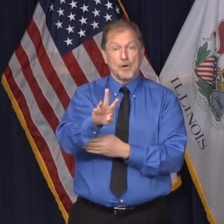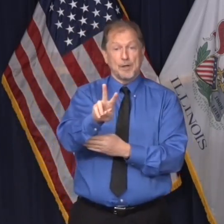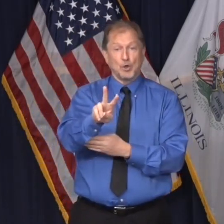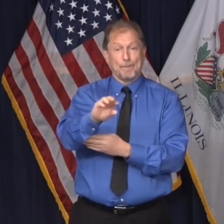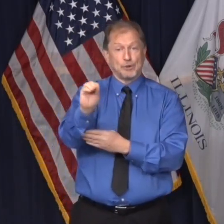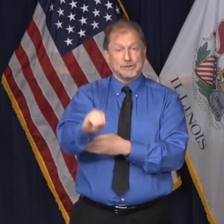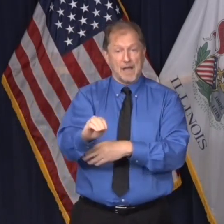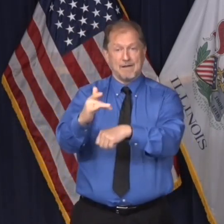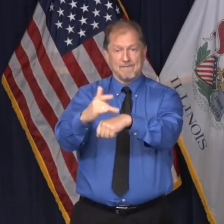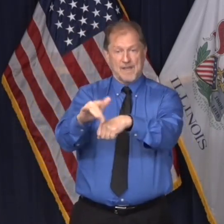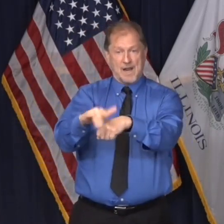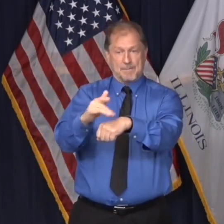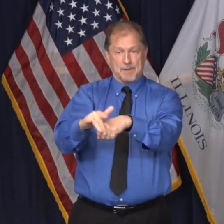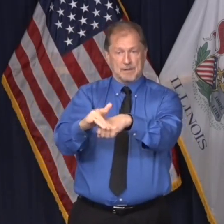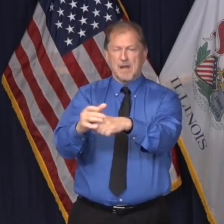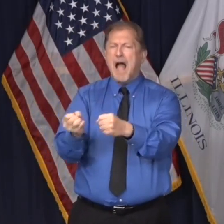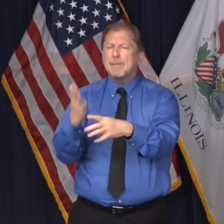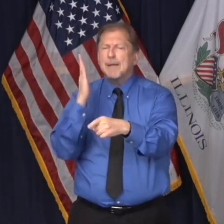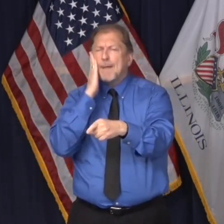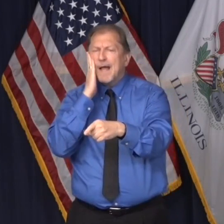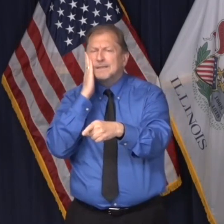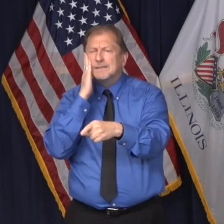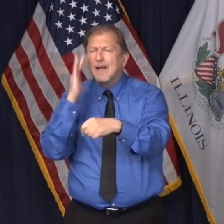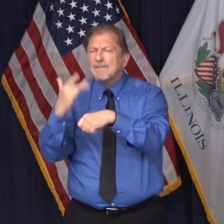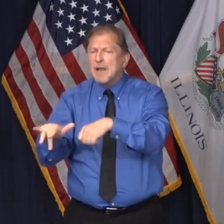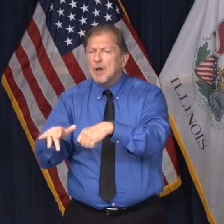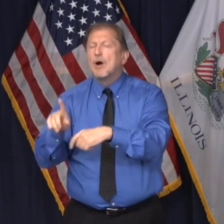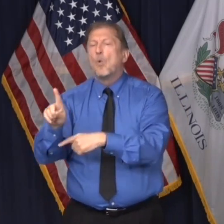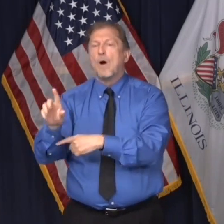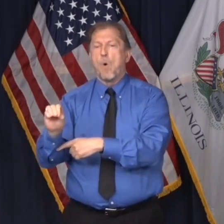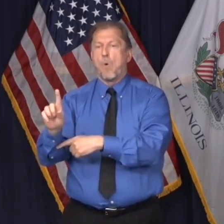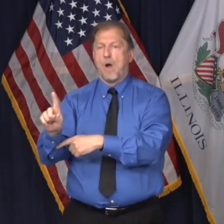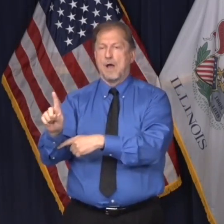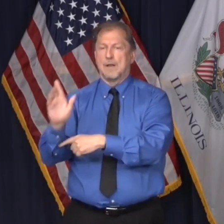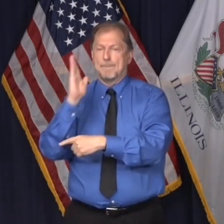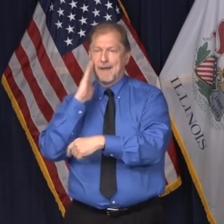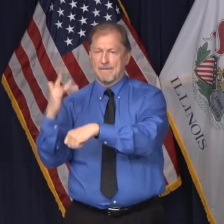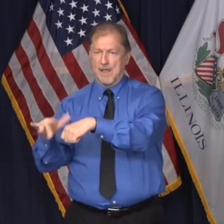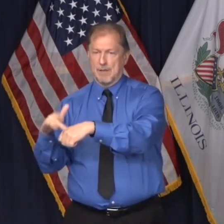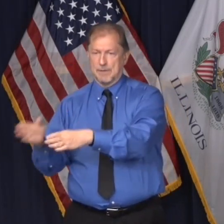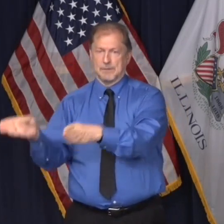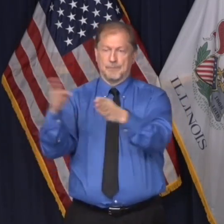BEDS. IN THE PEORIA REGION, 40.2% OF